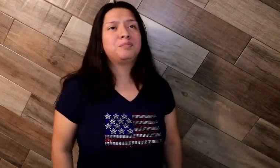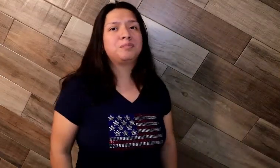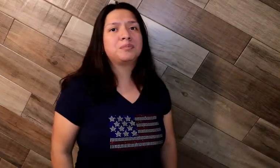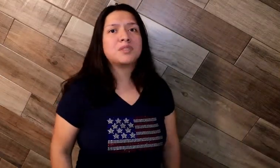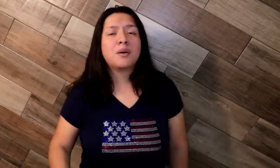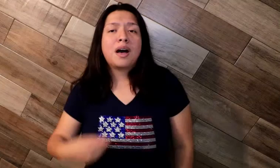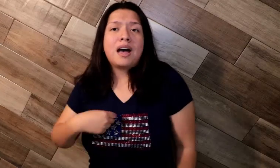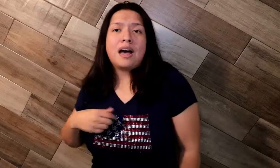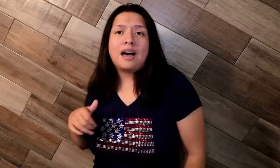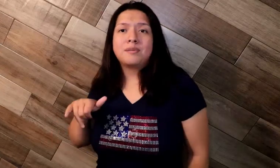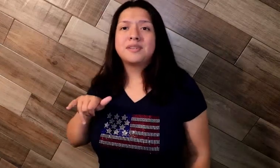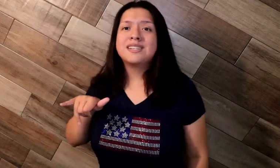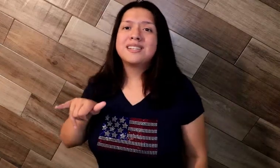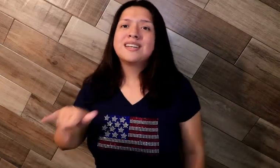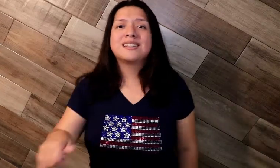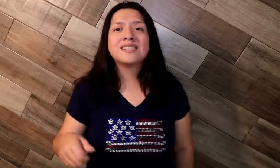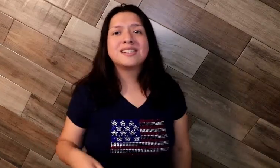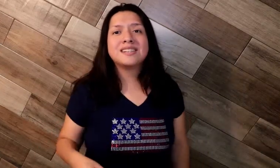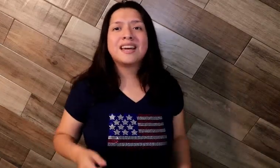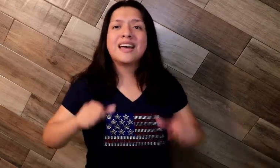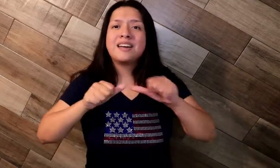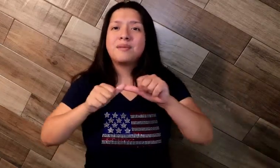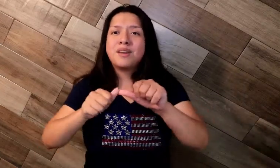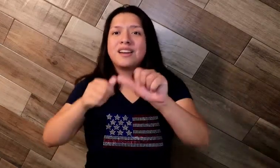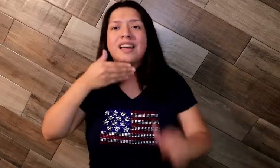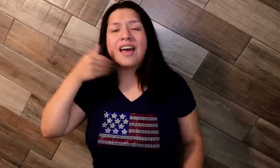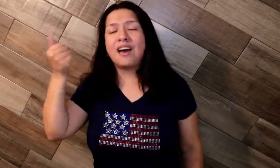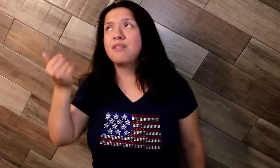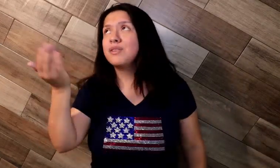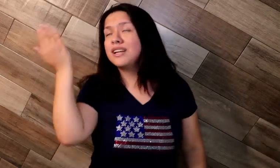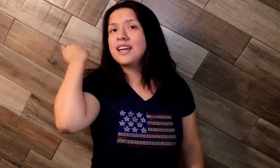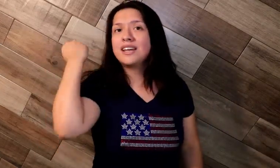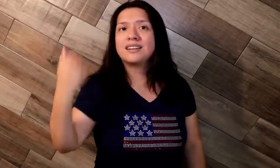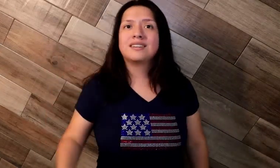Don't you know I'm still standing better than I ever did